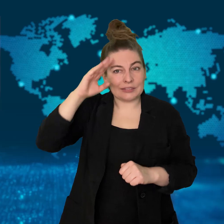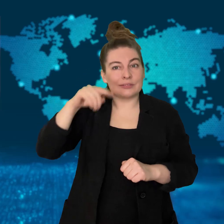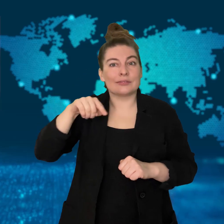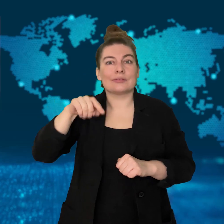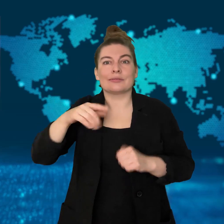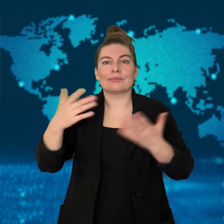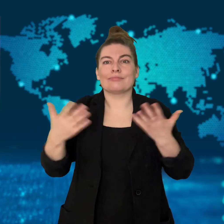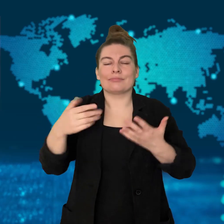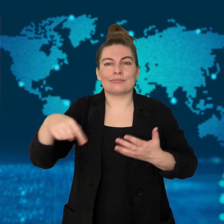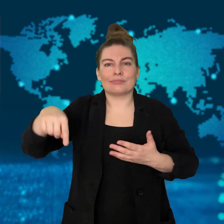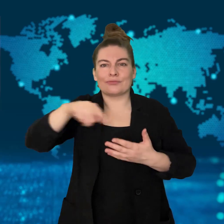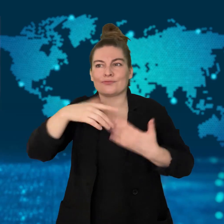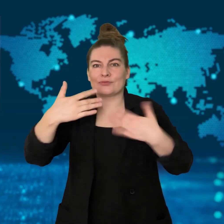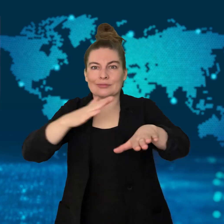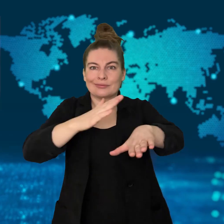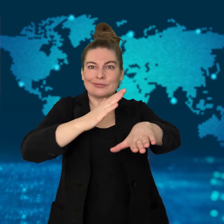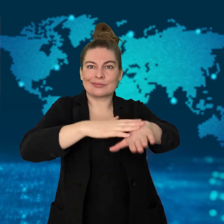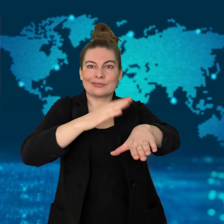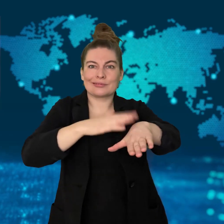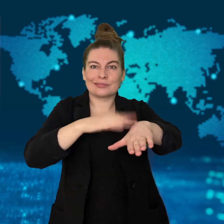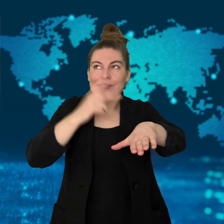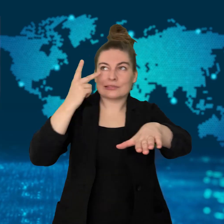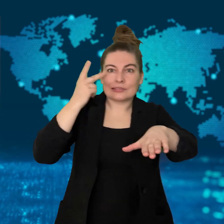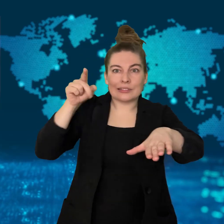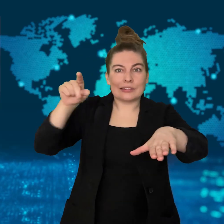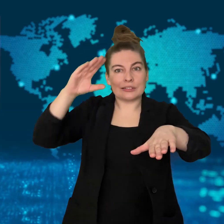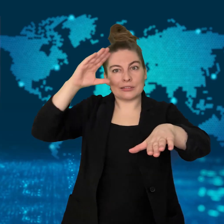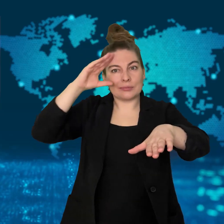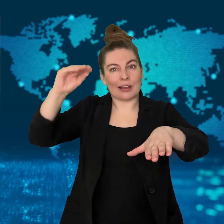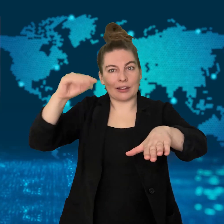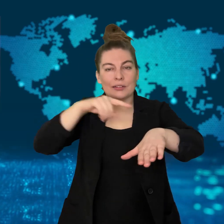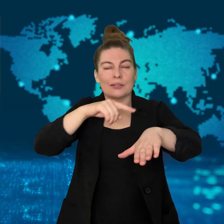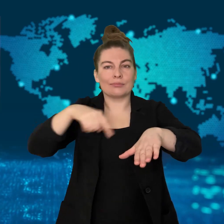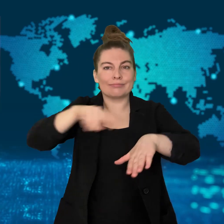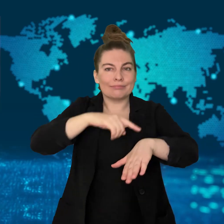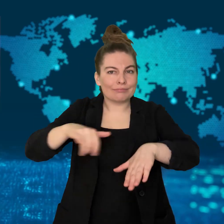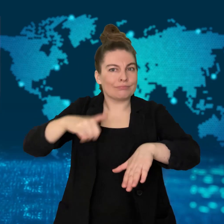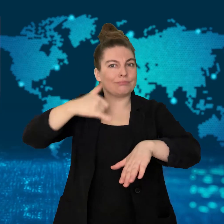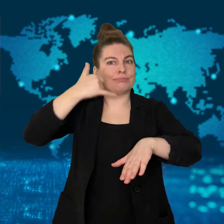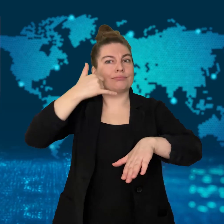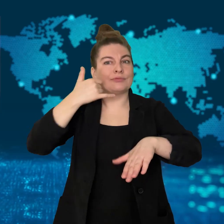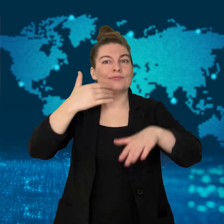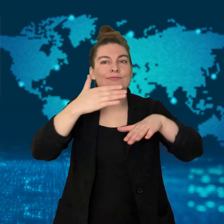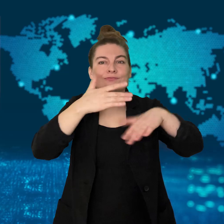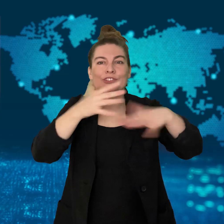Police were alerted to the man around 7 in the morning.